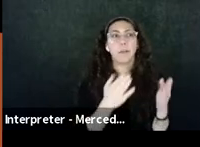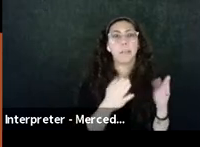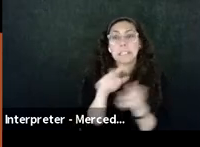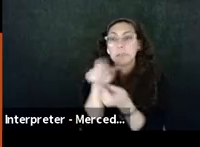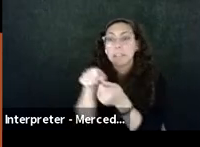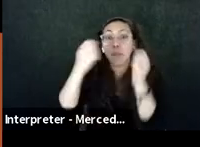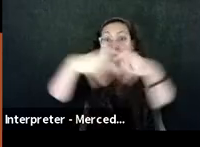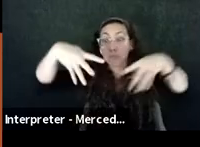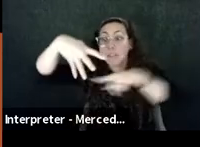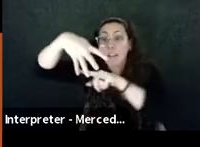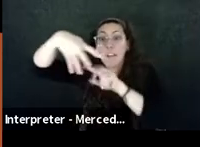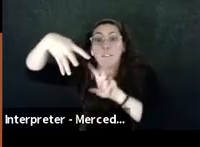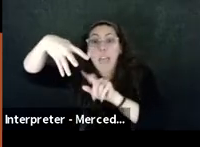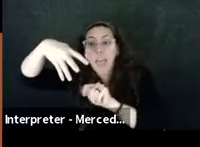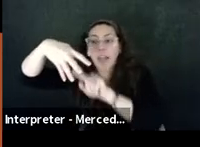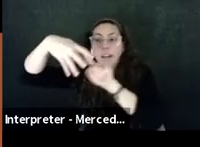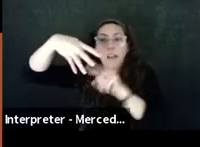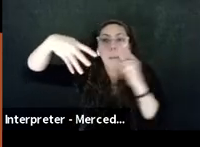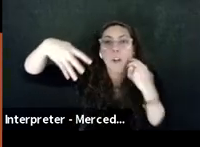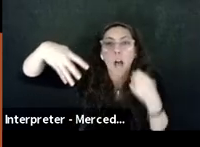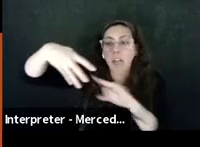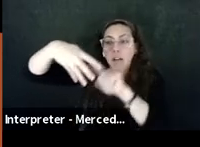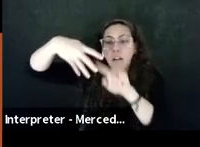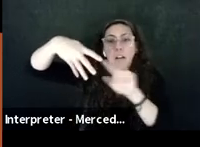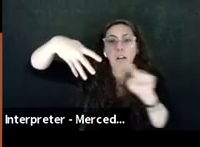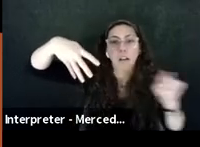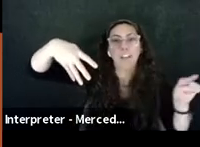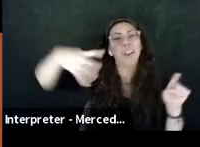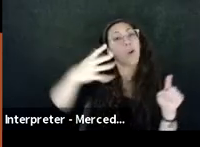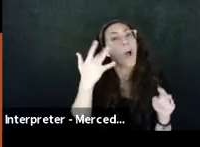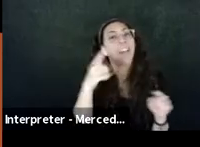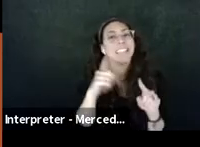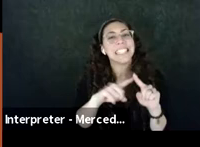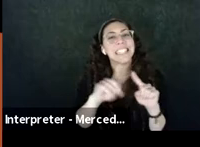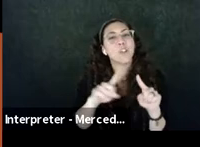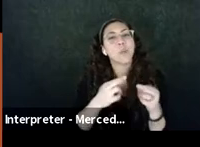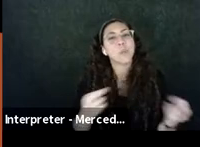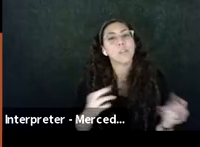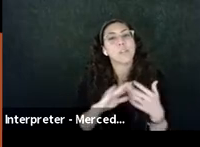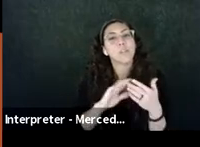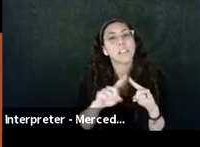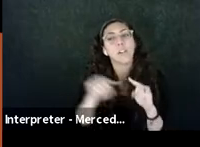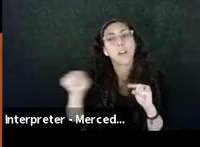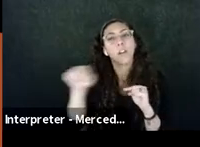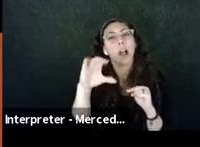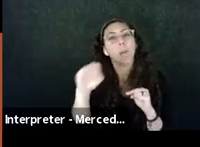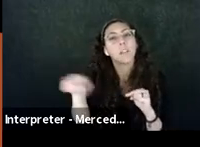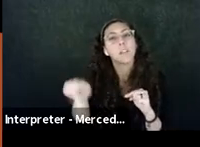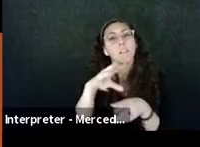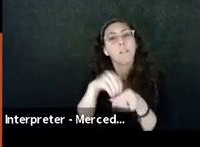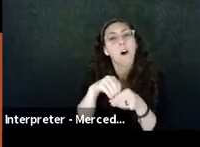Natalie Chavez: Because there are people in the community that support all those different populations. So the goal in the next three years is that will have all these umbrella of services.